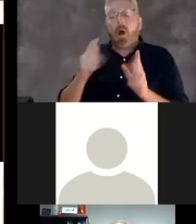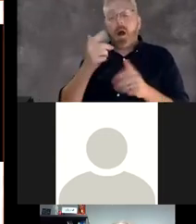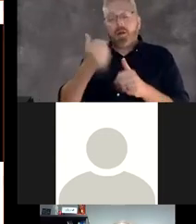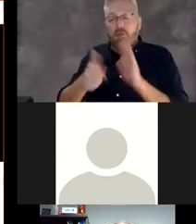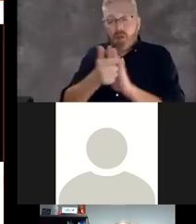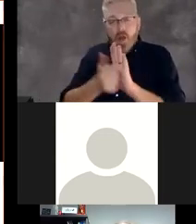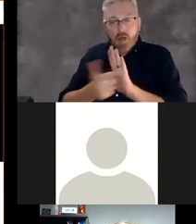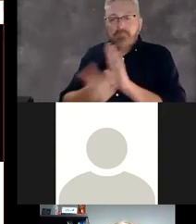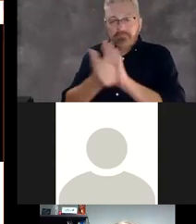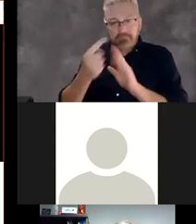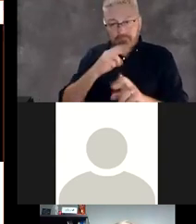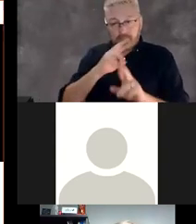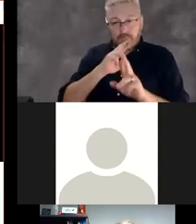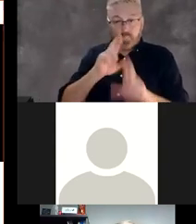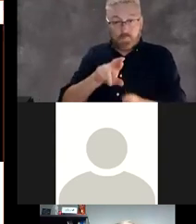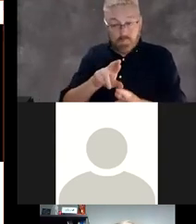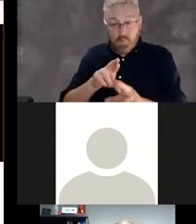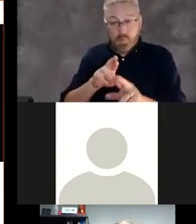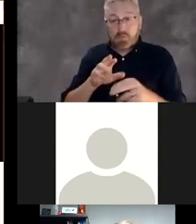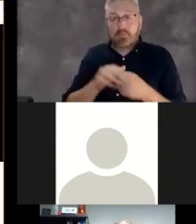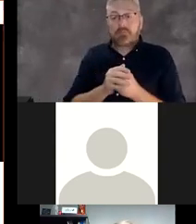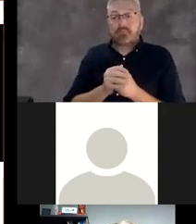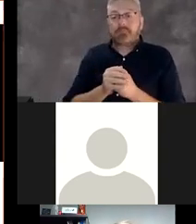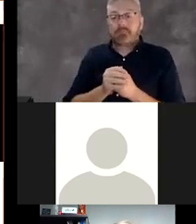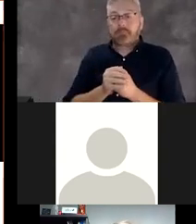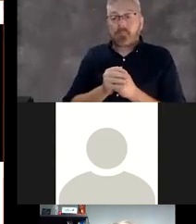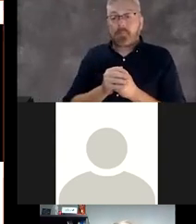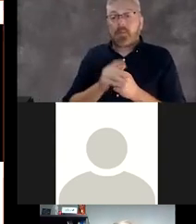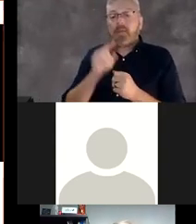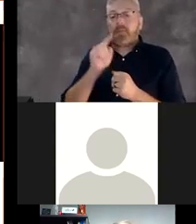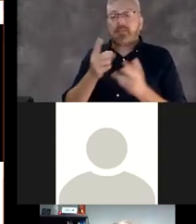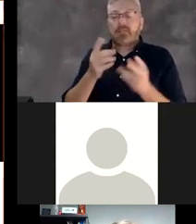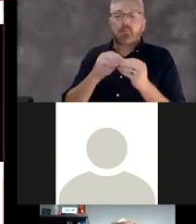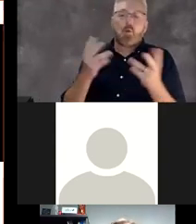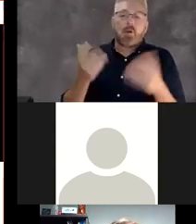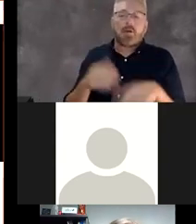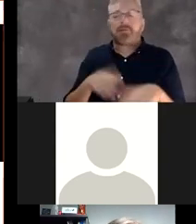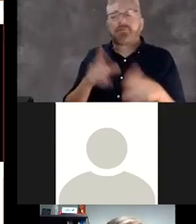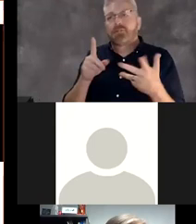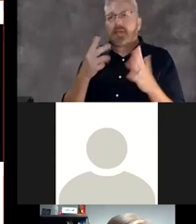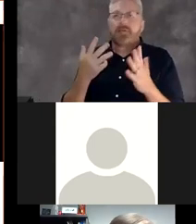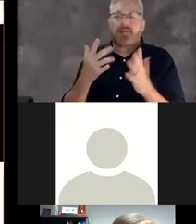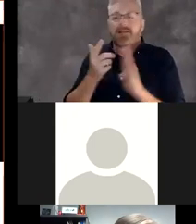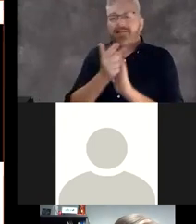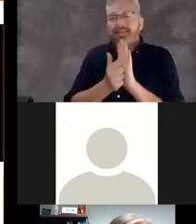THERE IS A MORE ACADEMIC DISTINCTION HERE FOR THOSE WHO